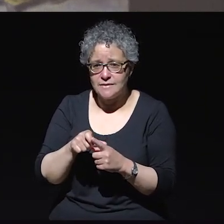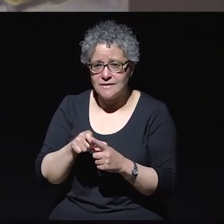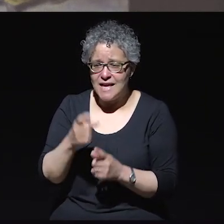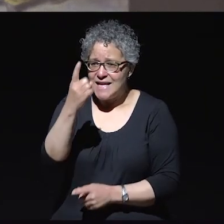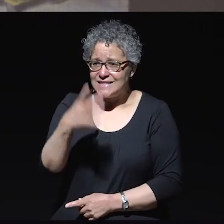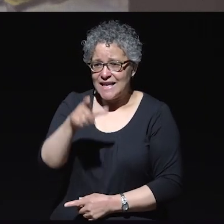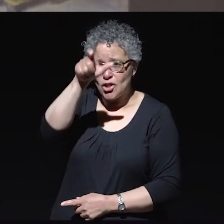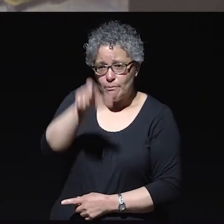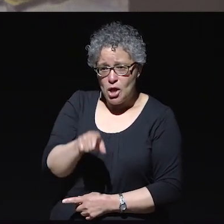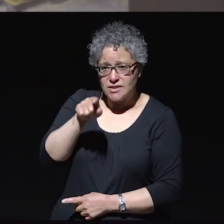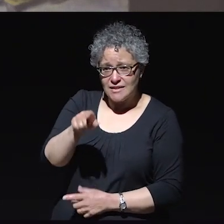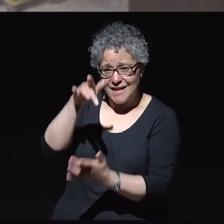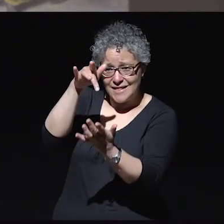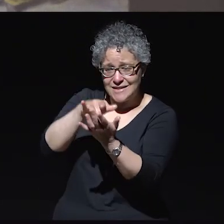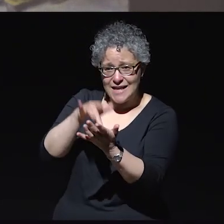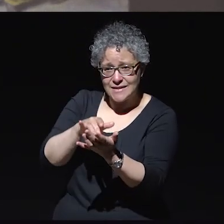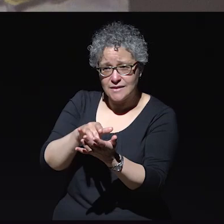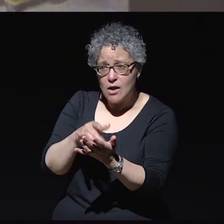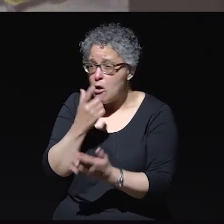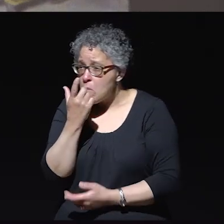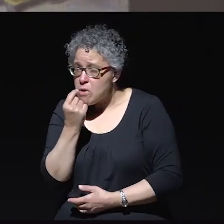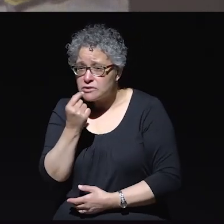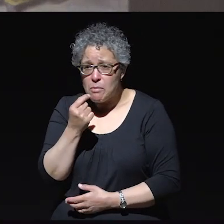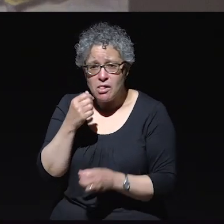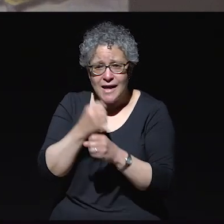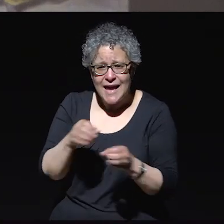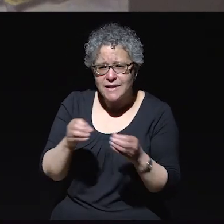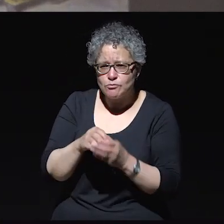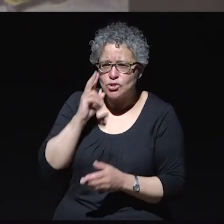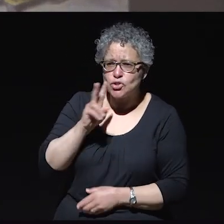could Gainsborough have seen this work of art? Could he have thought, "Actually, this is really very powerful